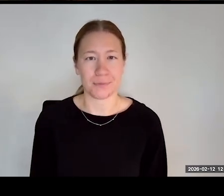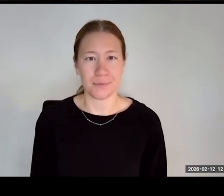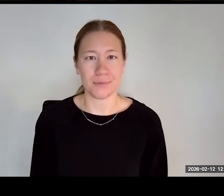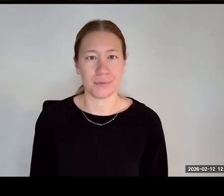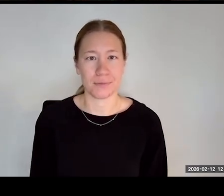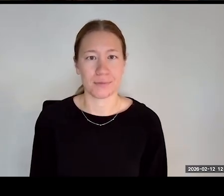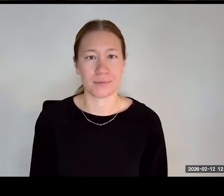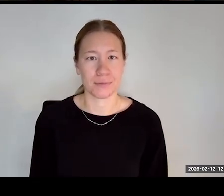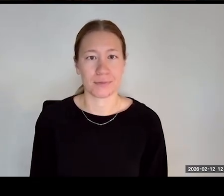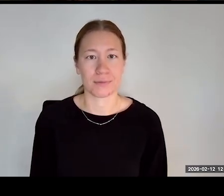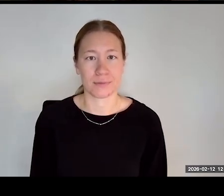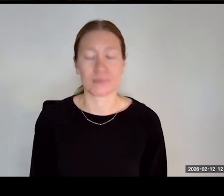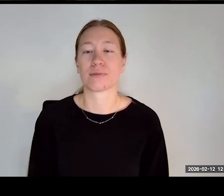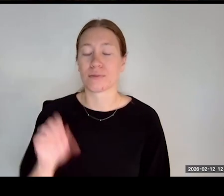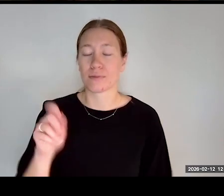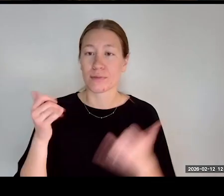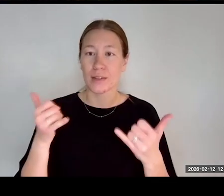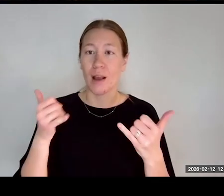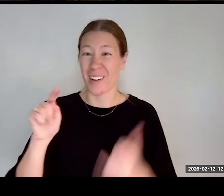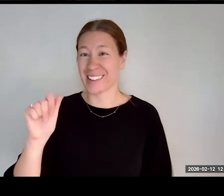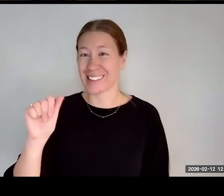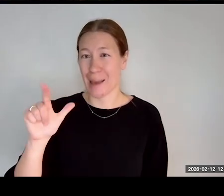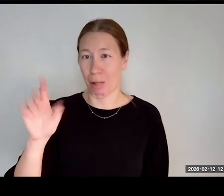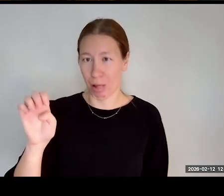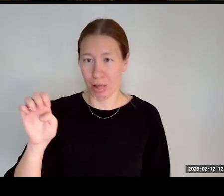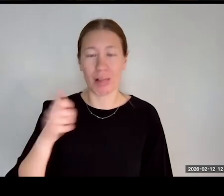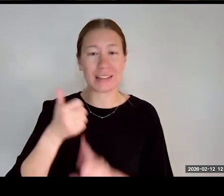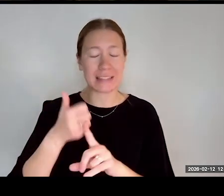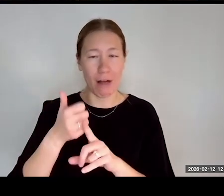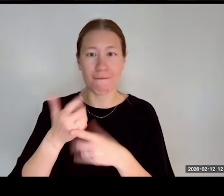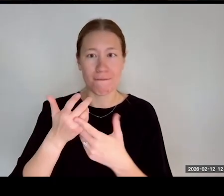Okay, tables are another element that you may have in your Word files and we're gonna spend a little bit